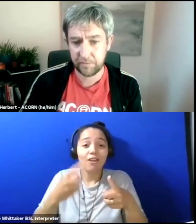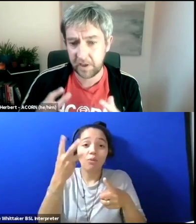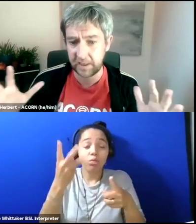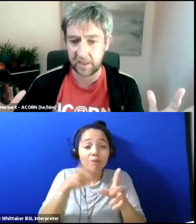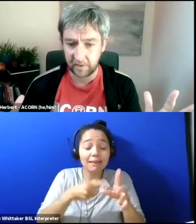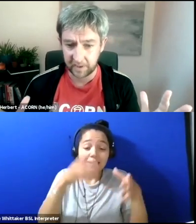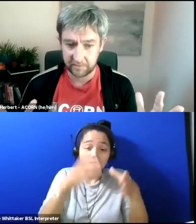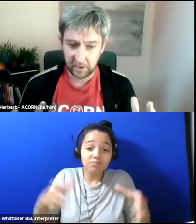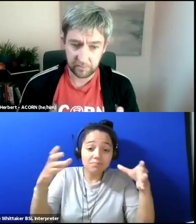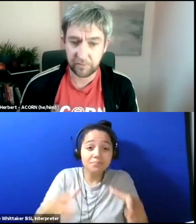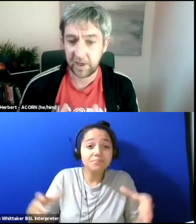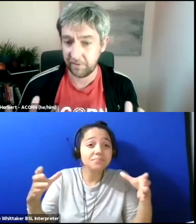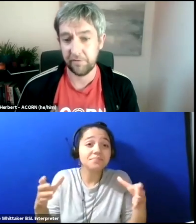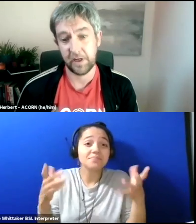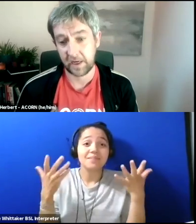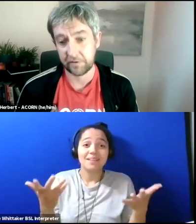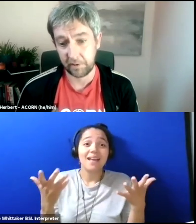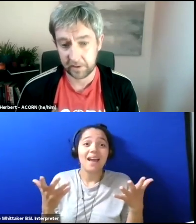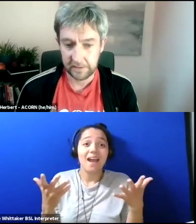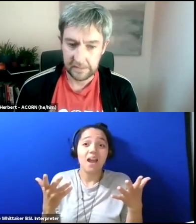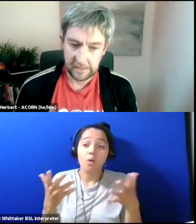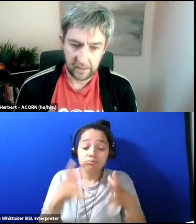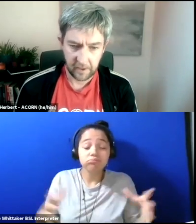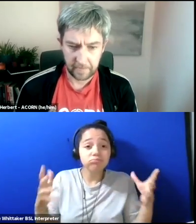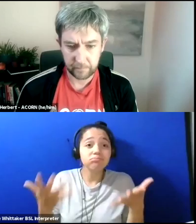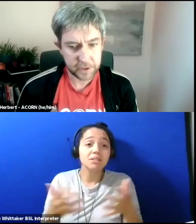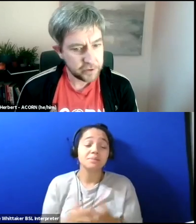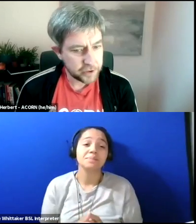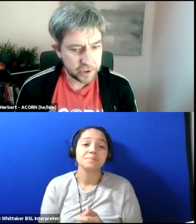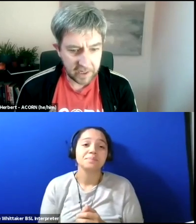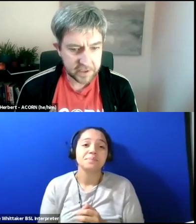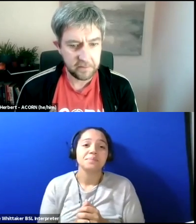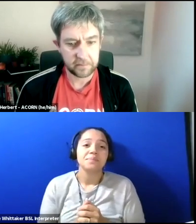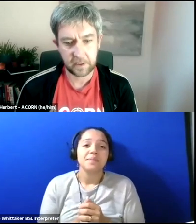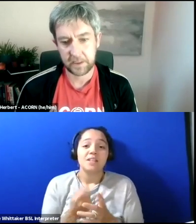So we're really really, really, really growing. We don't just do housing.